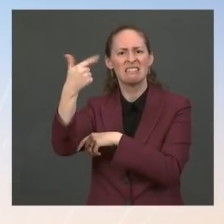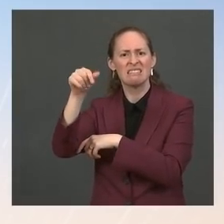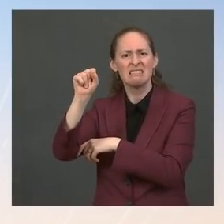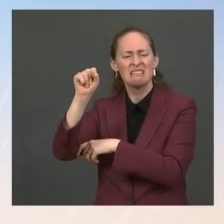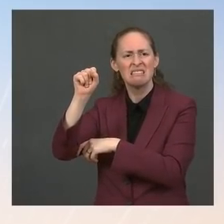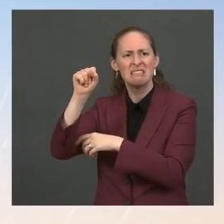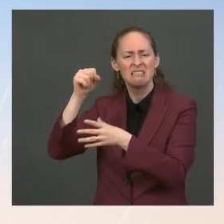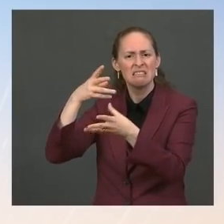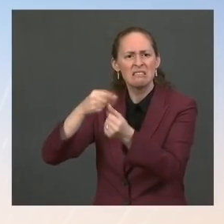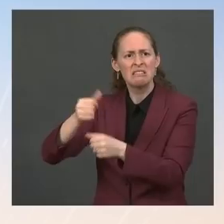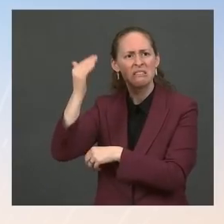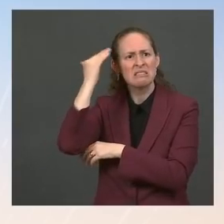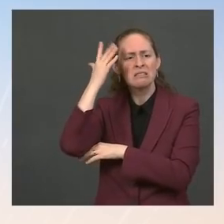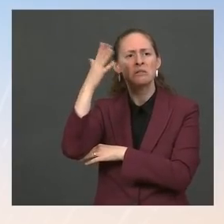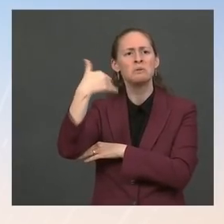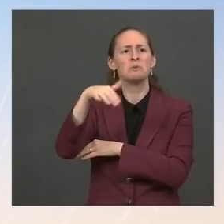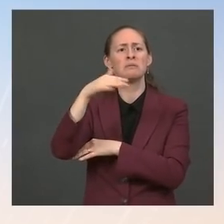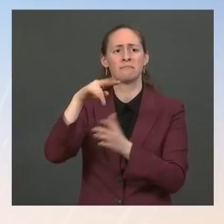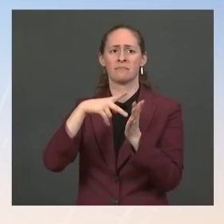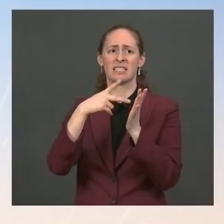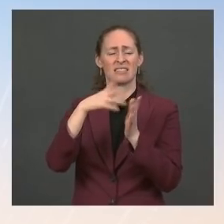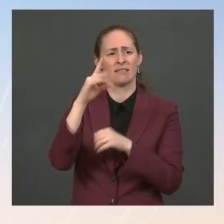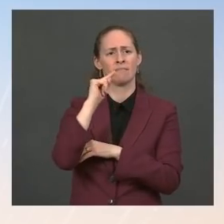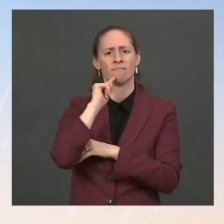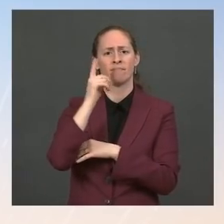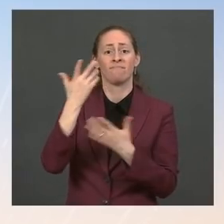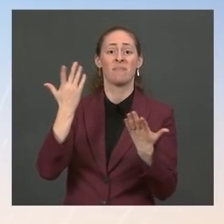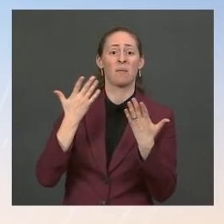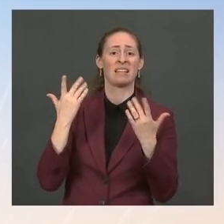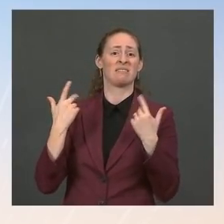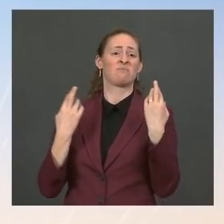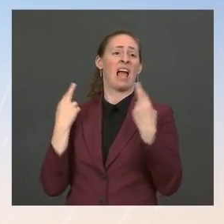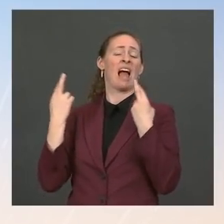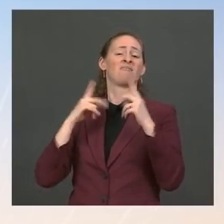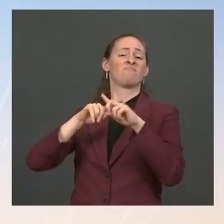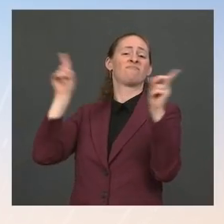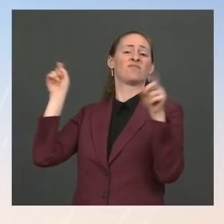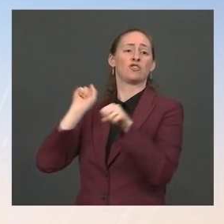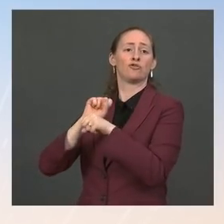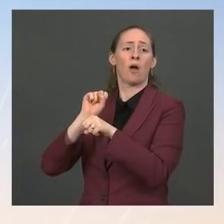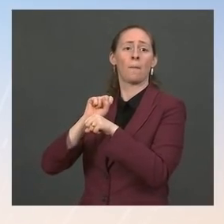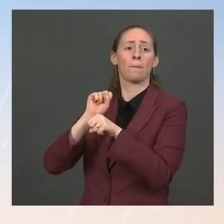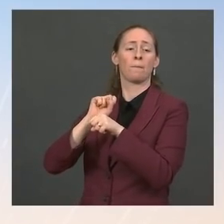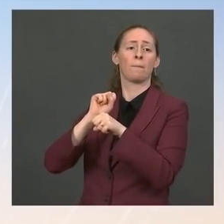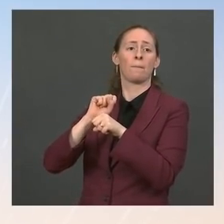and I think that's likely reflected in that data as well. And we've seen that happen psychologically